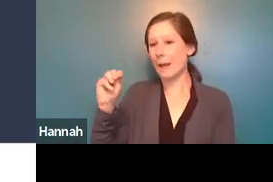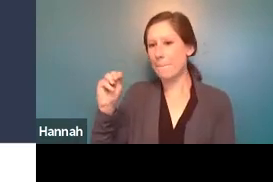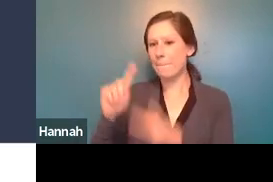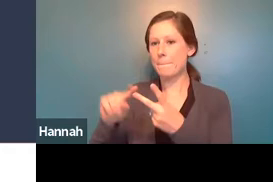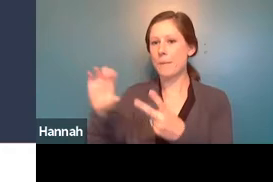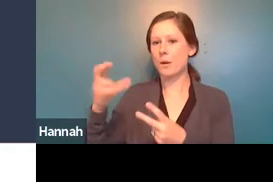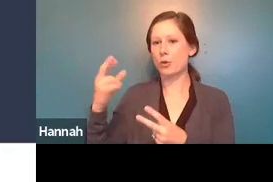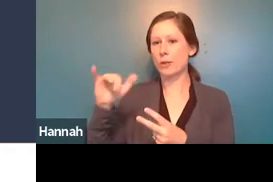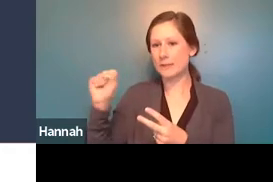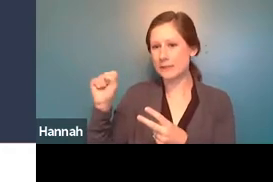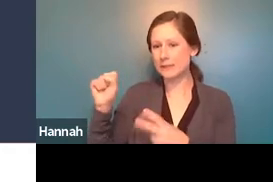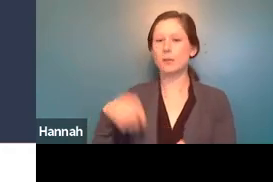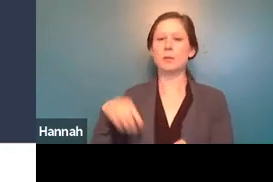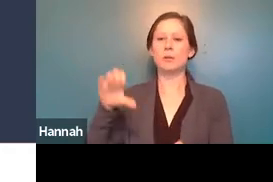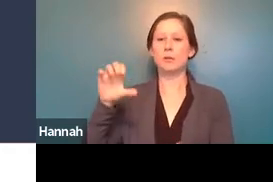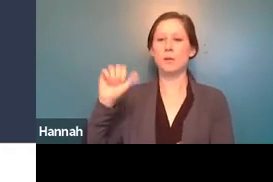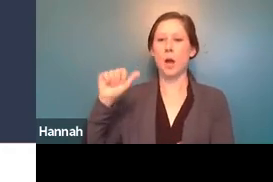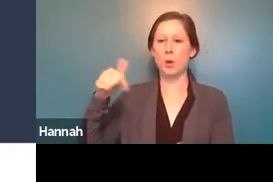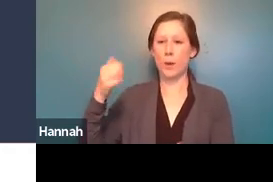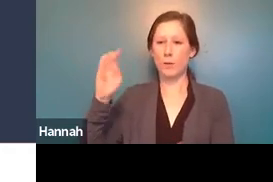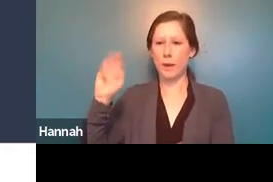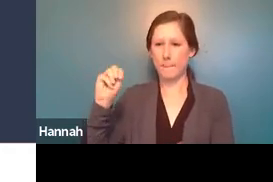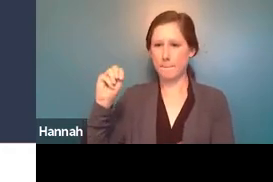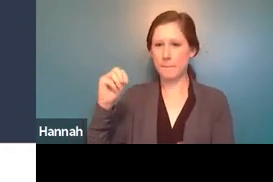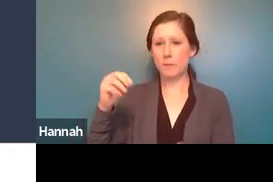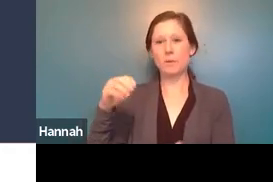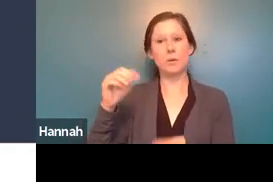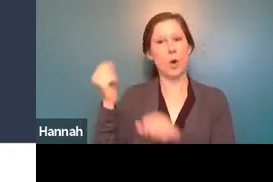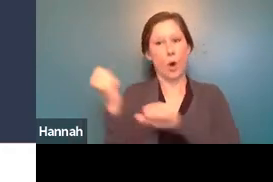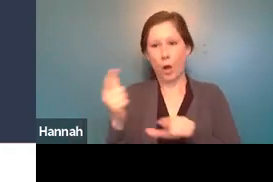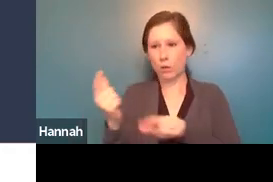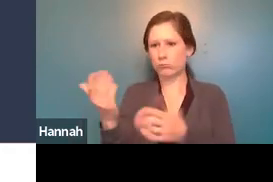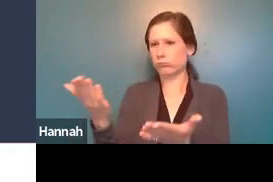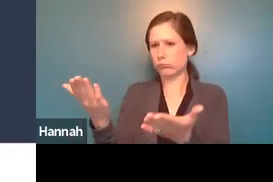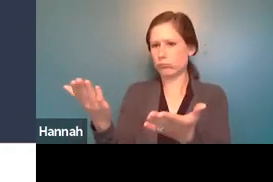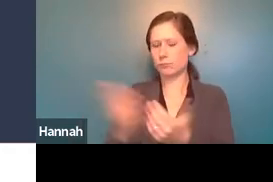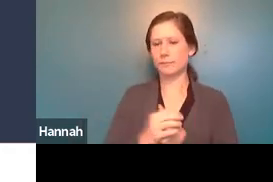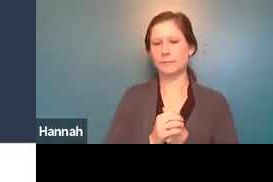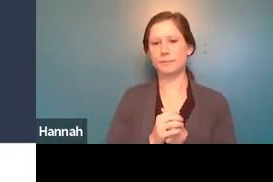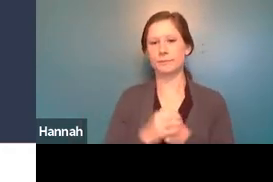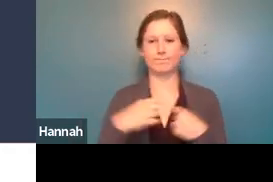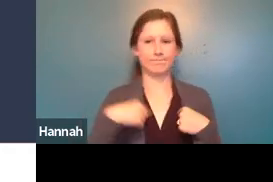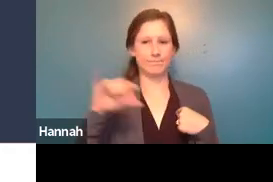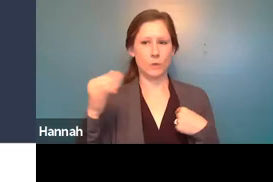the Aquarium.This goes, I think, to all the panelists. Chris: I can go ahead and start. And I'd have to tell you I think we're probably